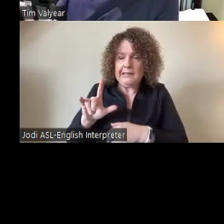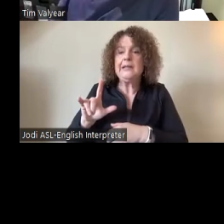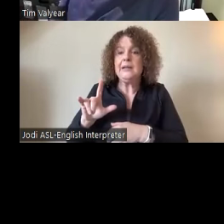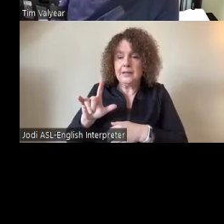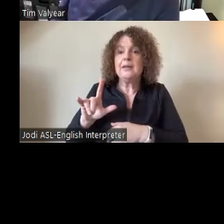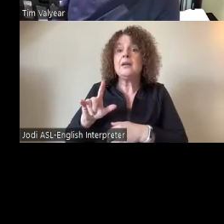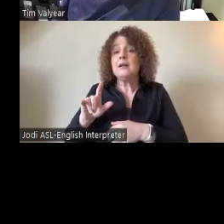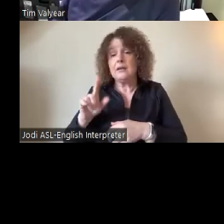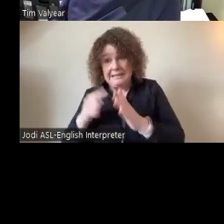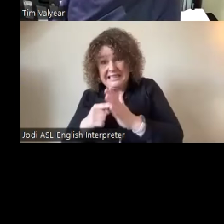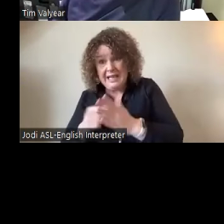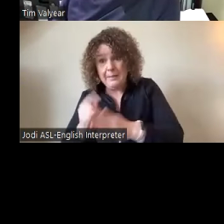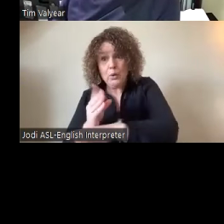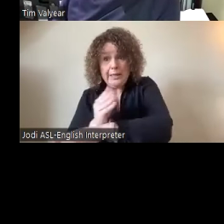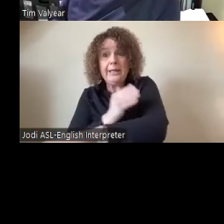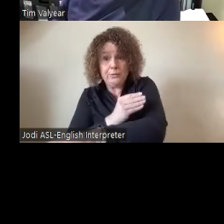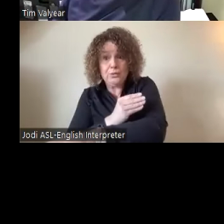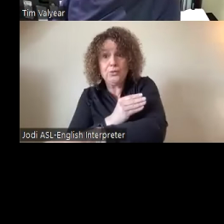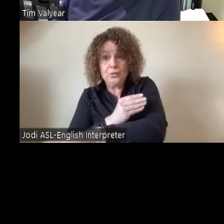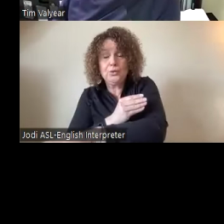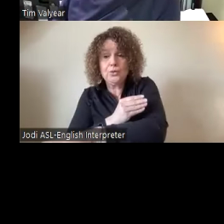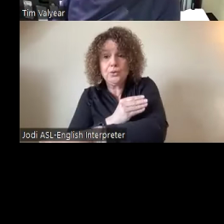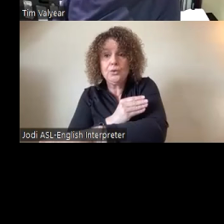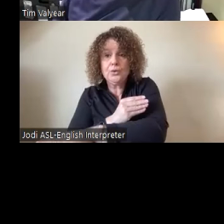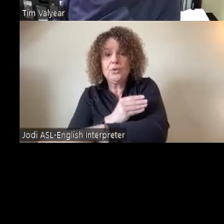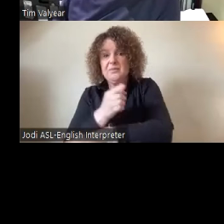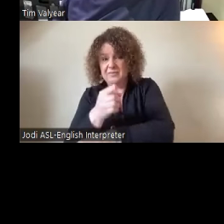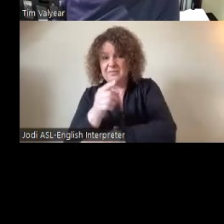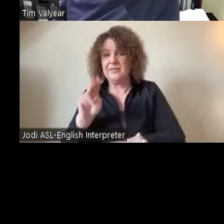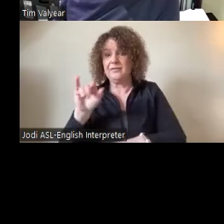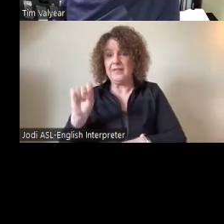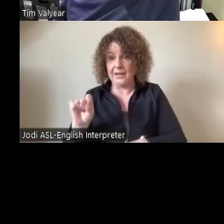smaller. They invade and they take over the actual DNA